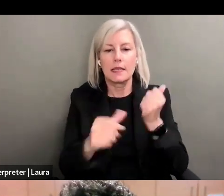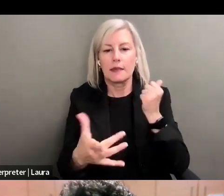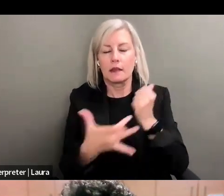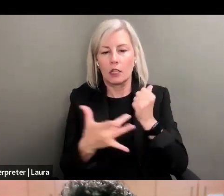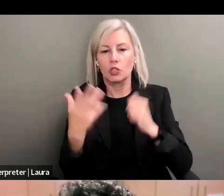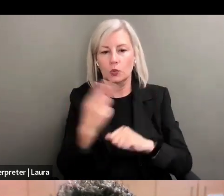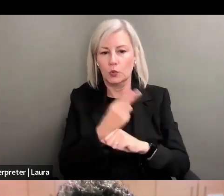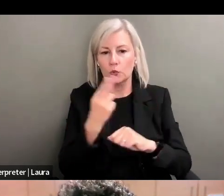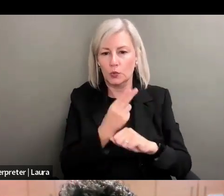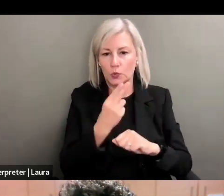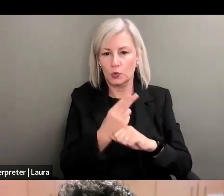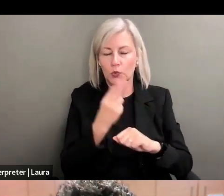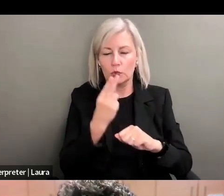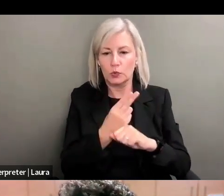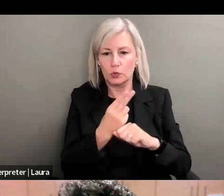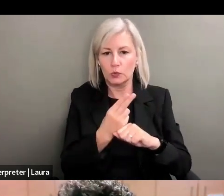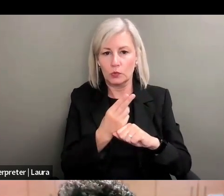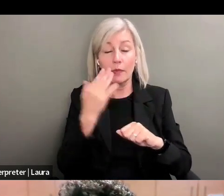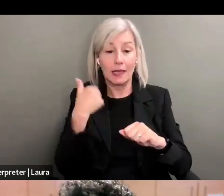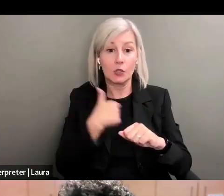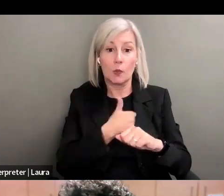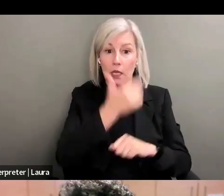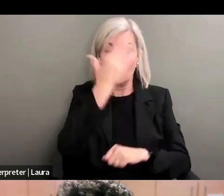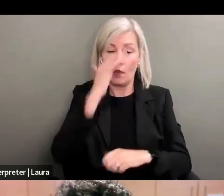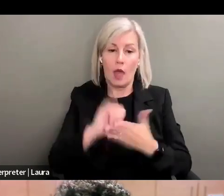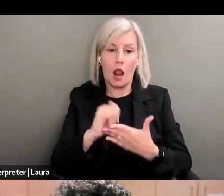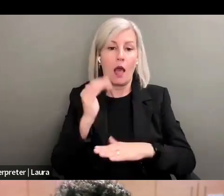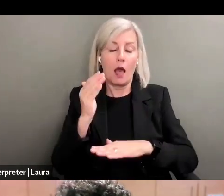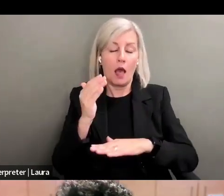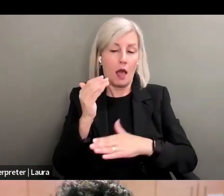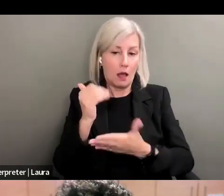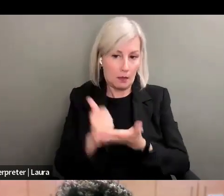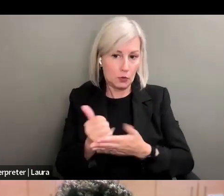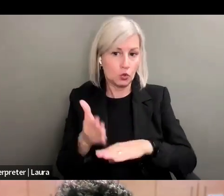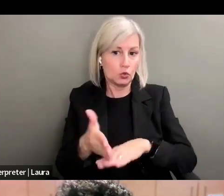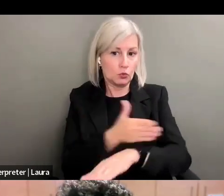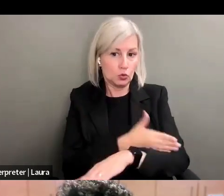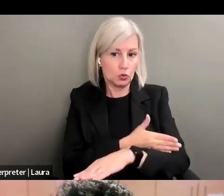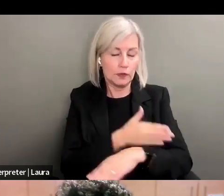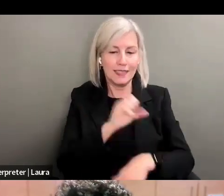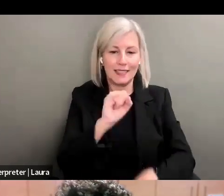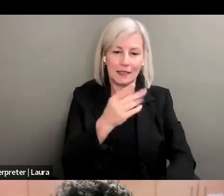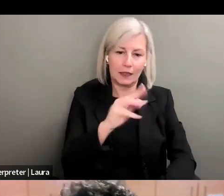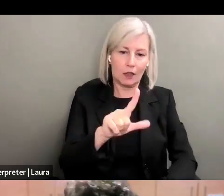helps to improve signal to noise ratio which improves speech and